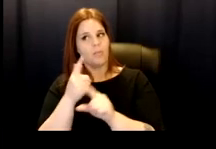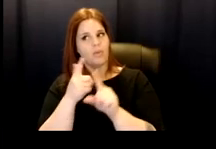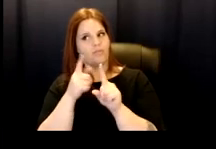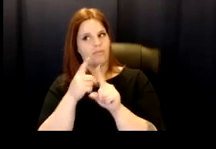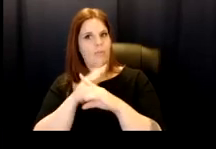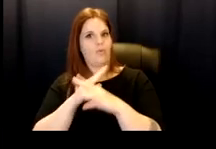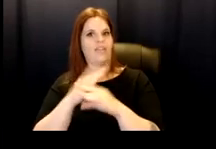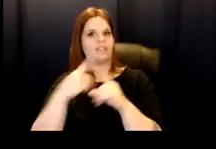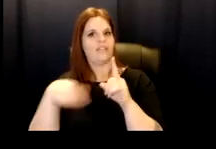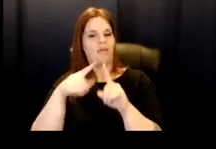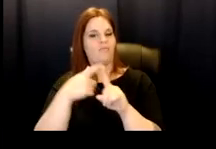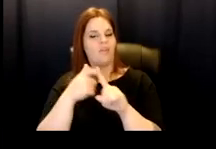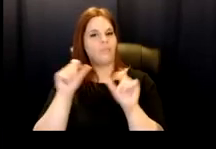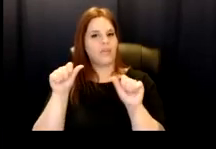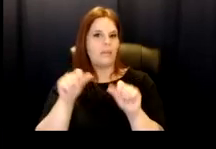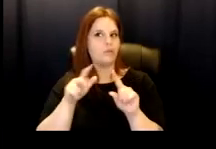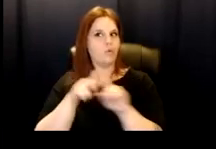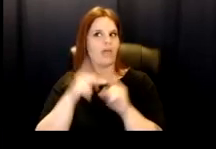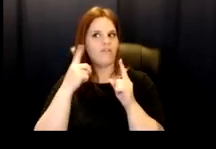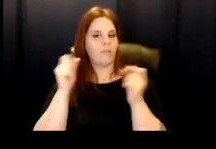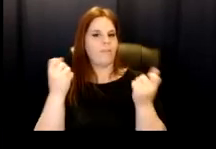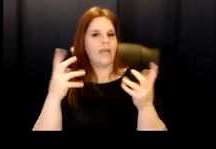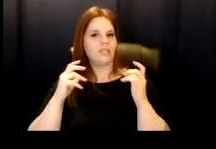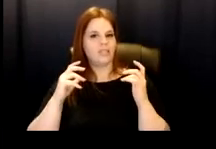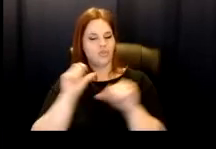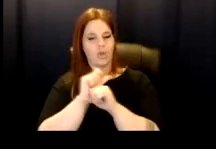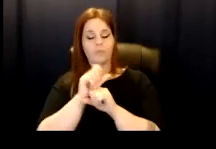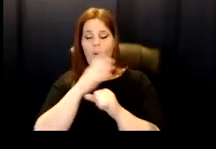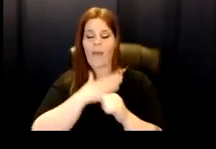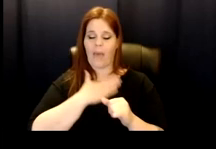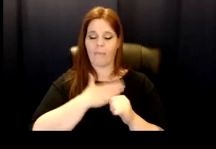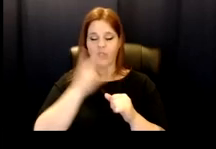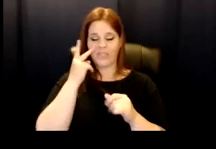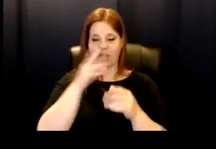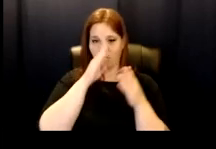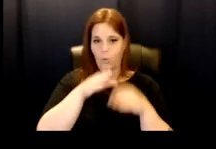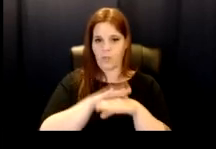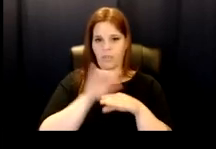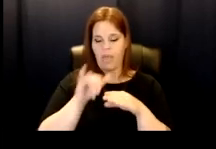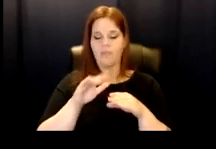am really pleased to see your focus on that. I realize in my introduction I failed to mention,